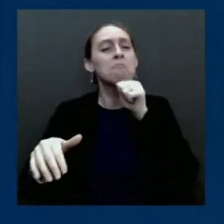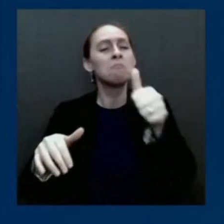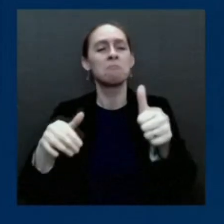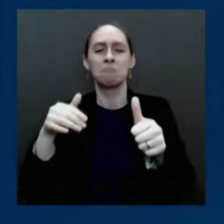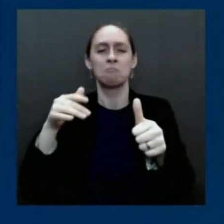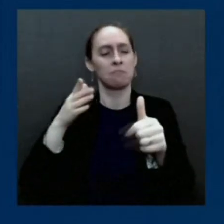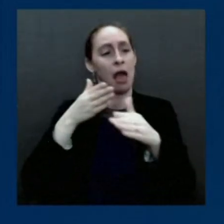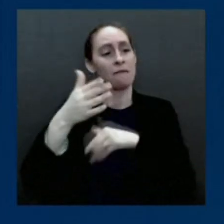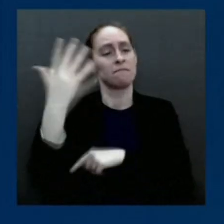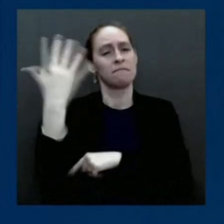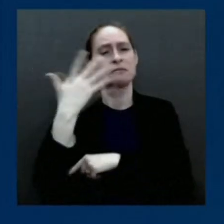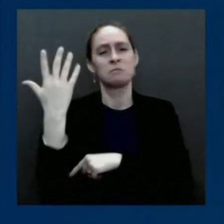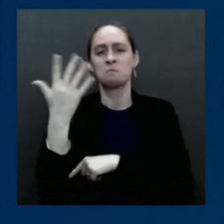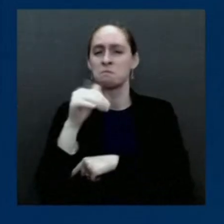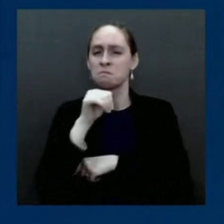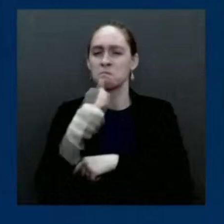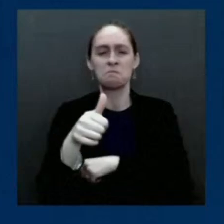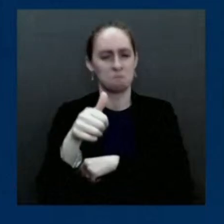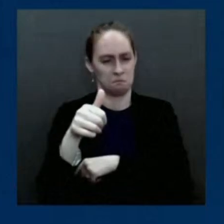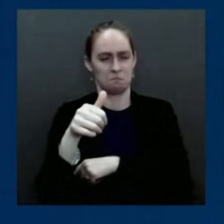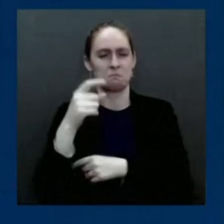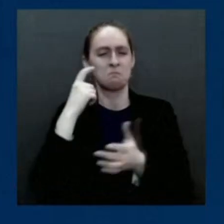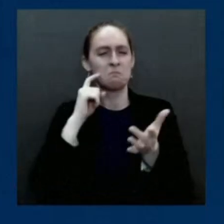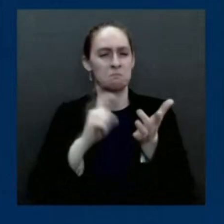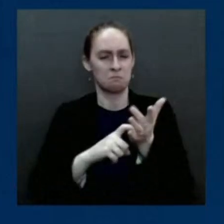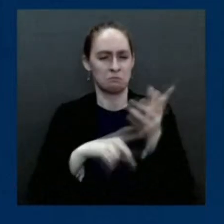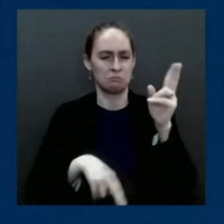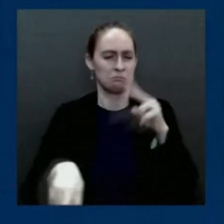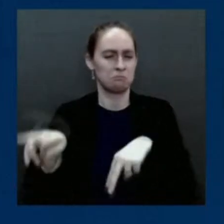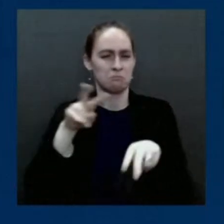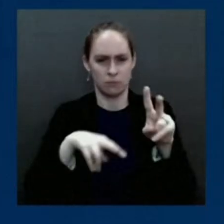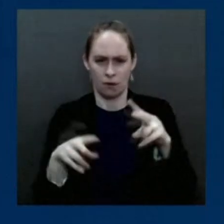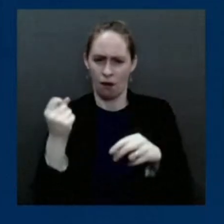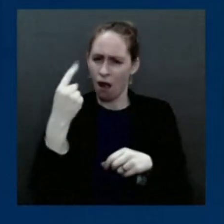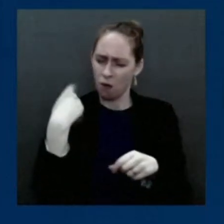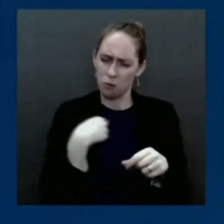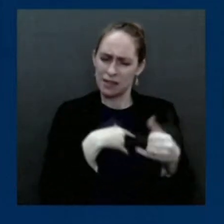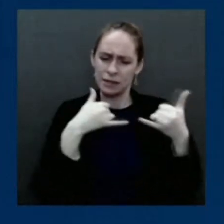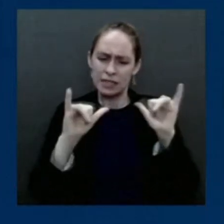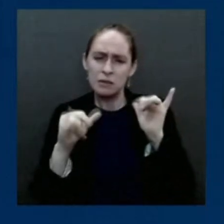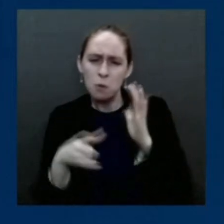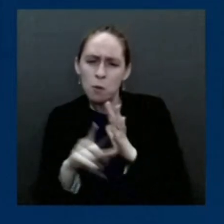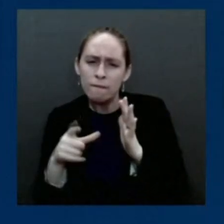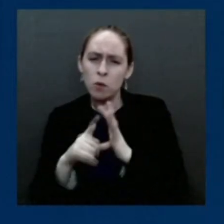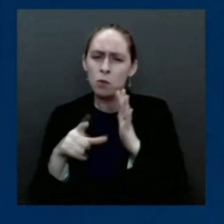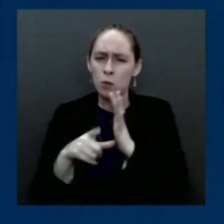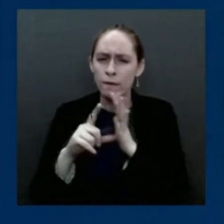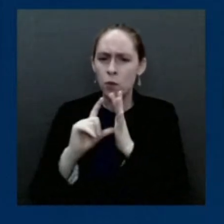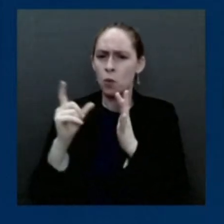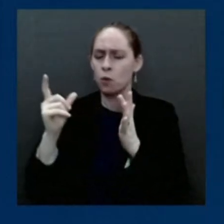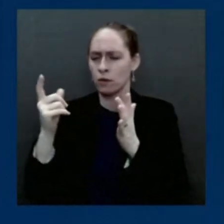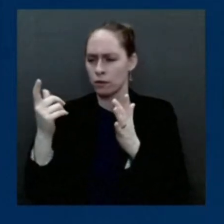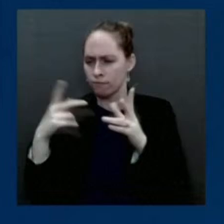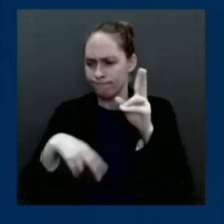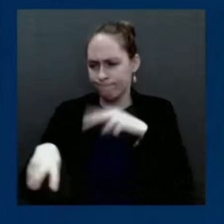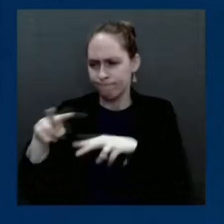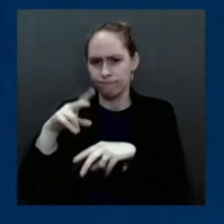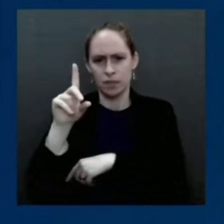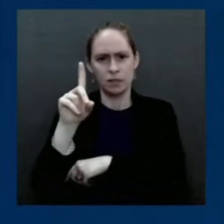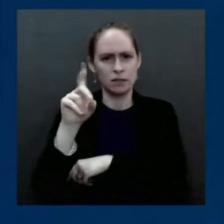INFORMATION THAT WE HAVE FROM THE VIRUS AS WELL AS THE ALPHA AND DELTA VARIANTS AND MORE